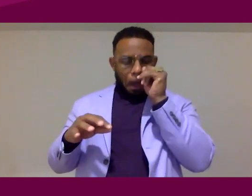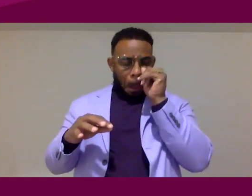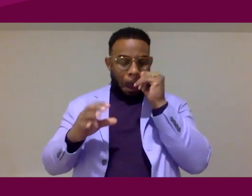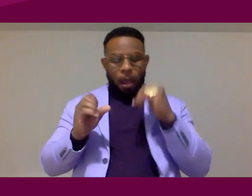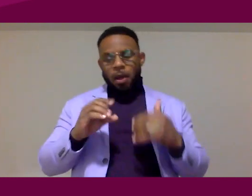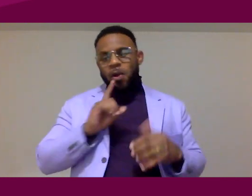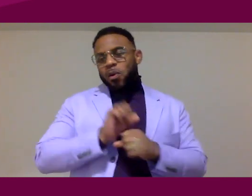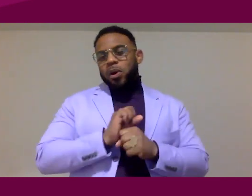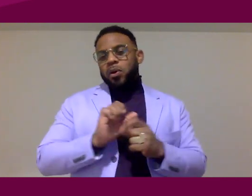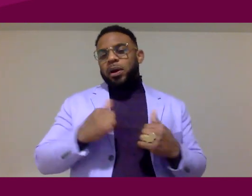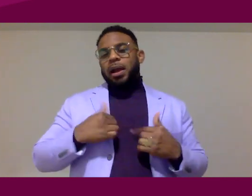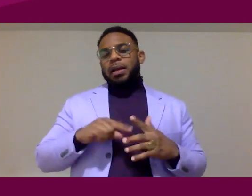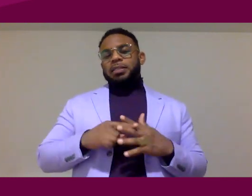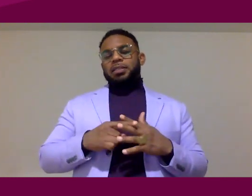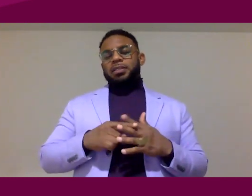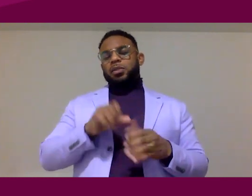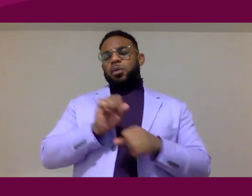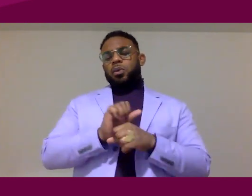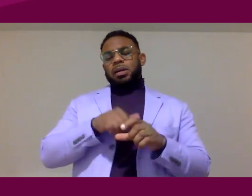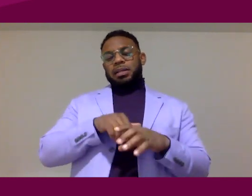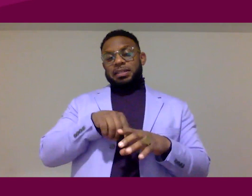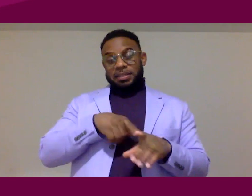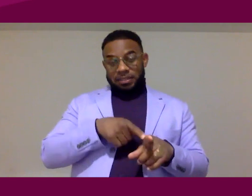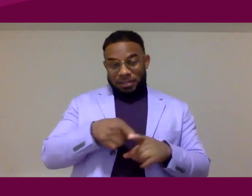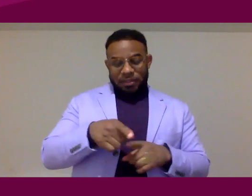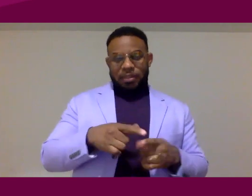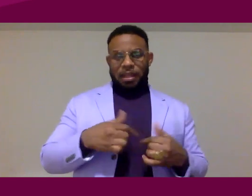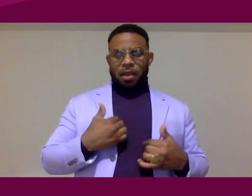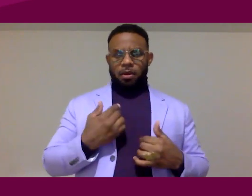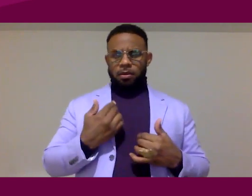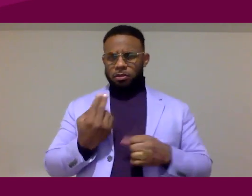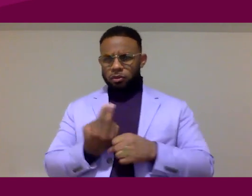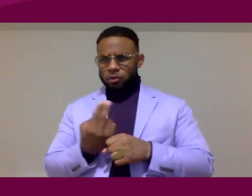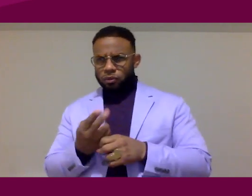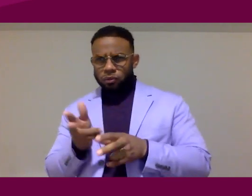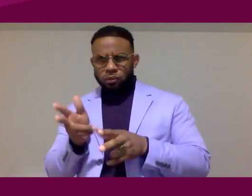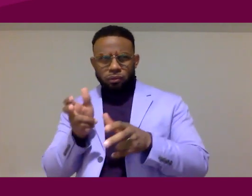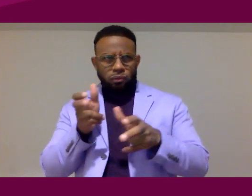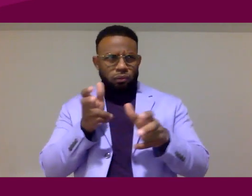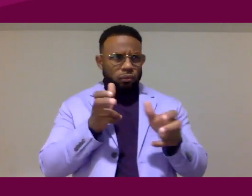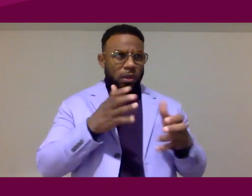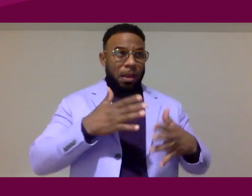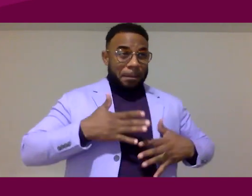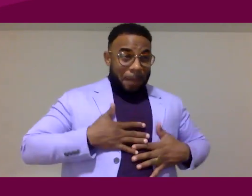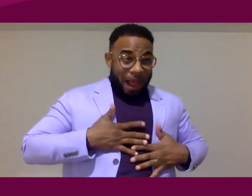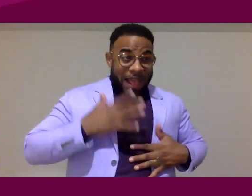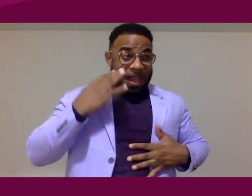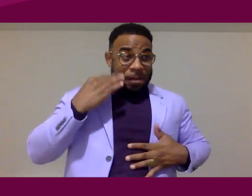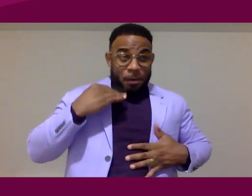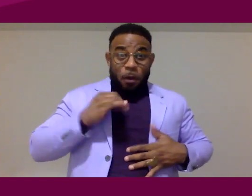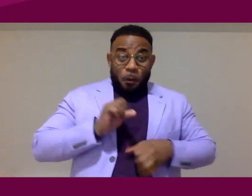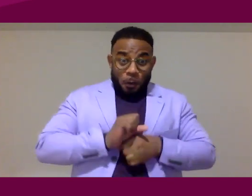So really when I started working in this, I was utilizing my experience working with